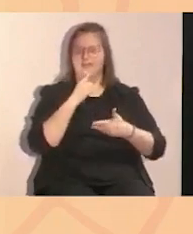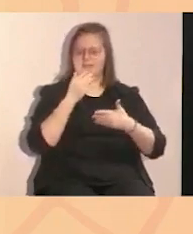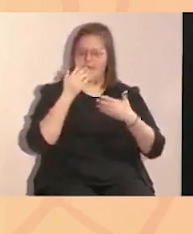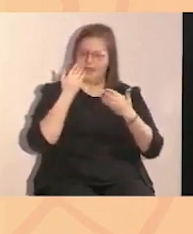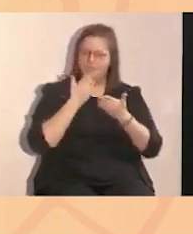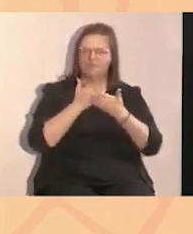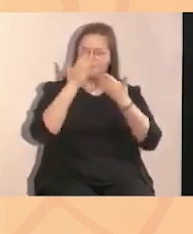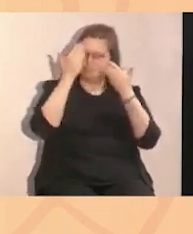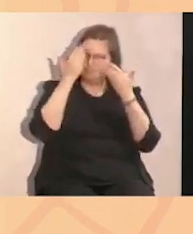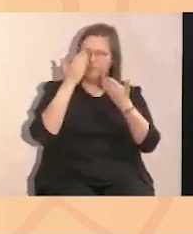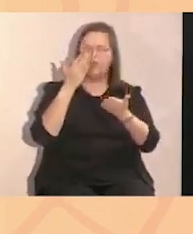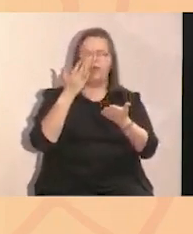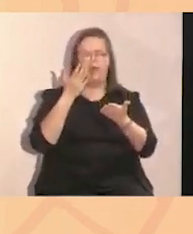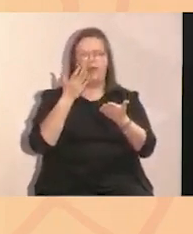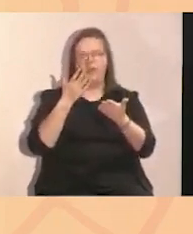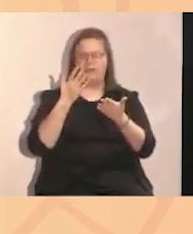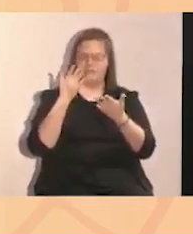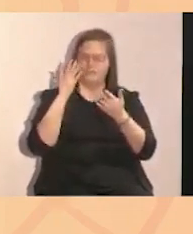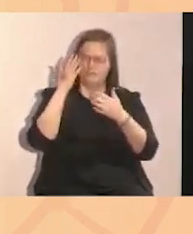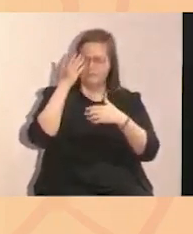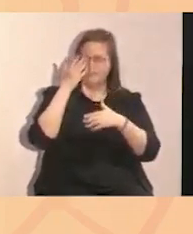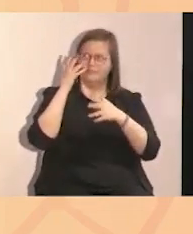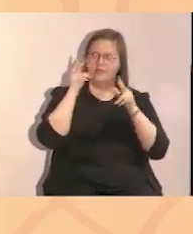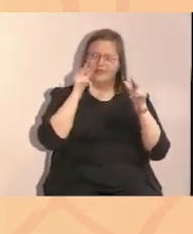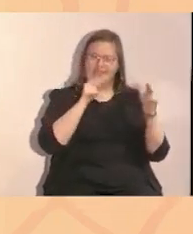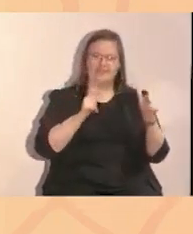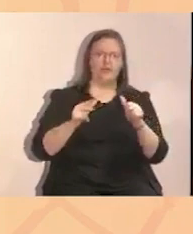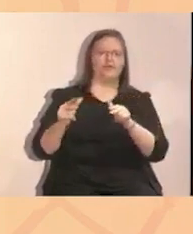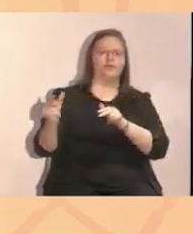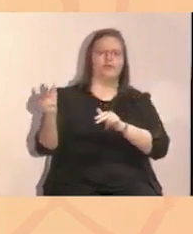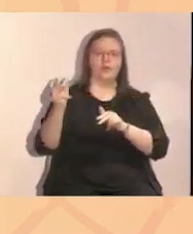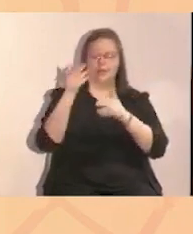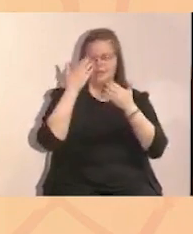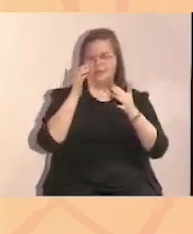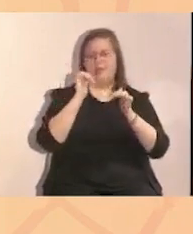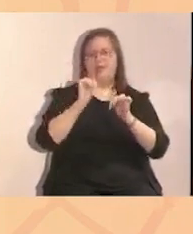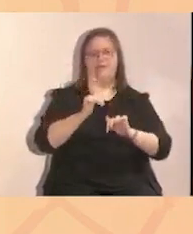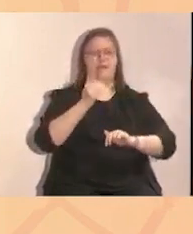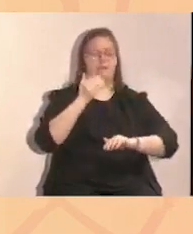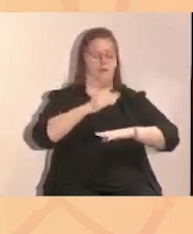the Caretakers and Custodians of the lands and waters around us. The song Men and Women, song people who sing